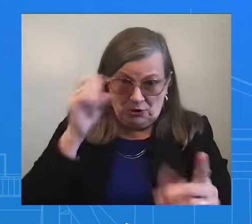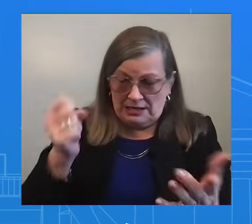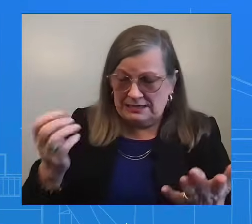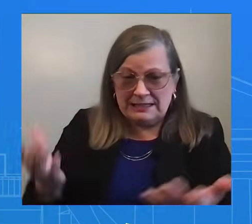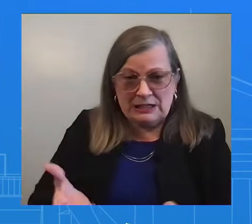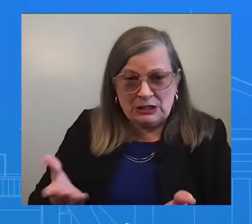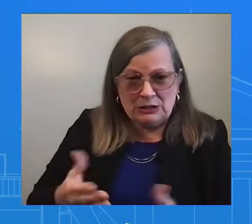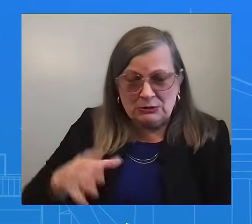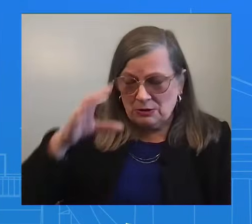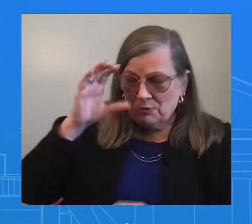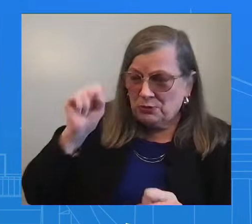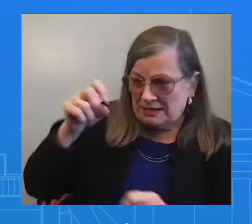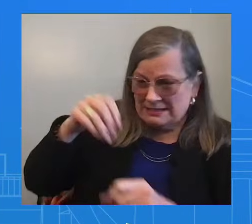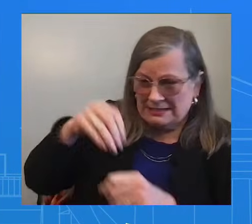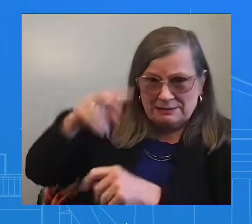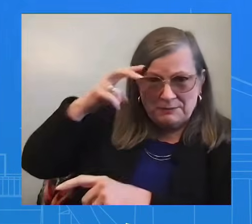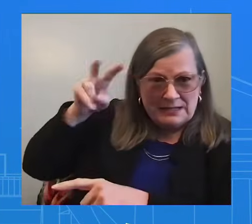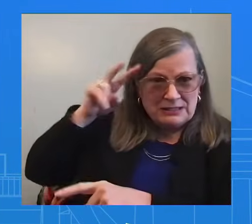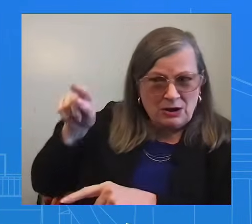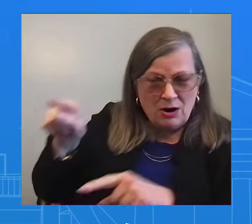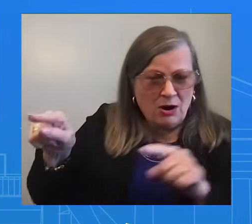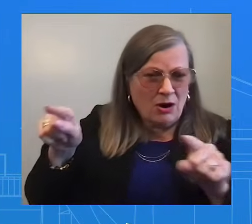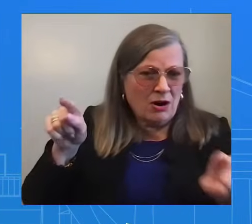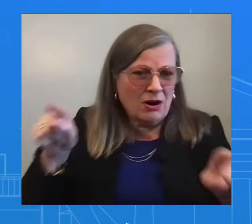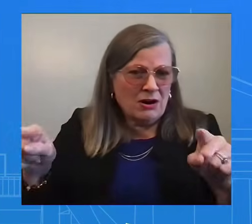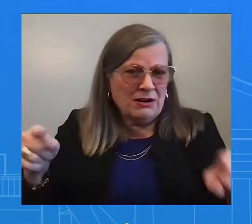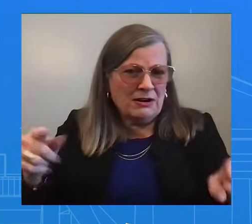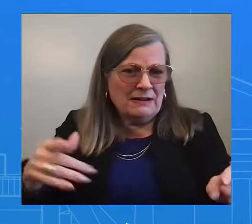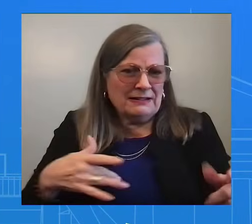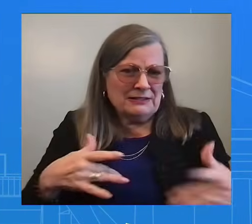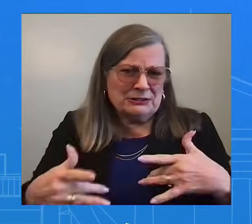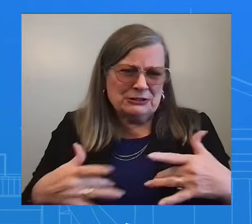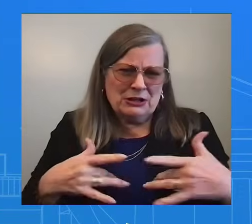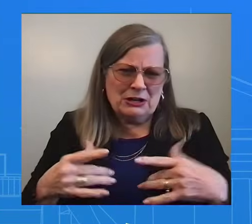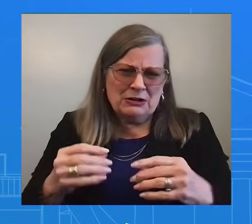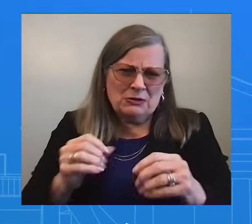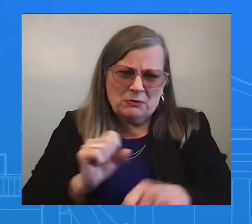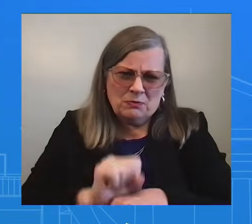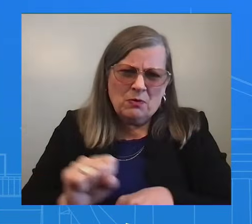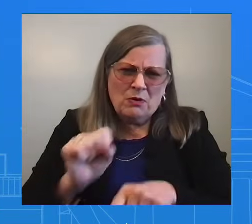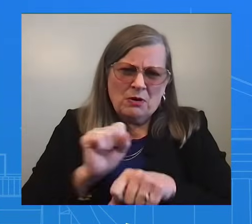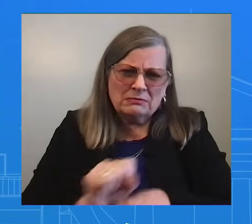the increase in migratory flow here in recent weeks and months. There has been a dramatic increase.